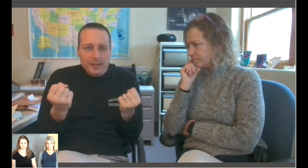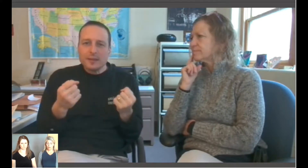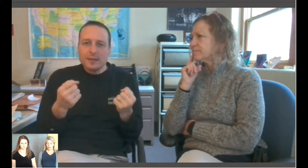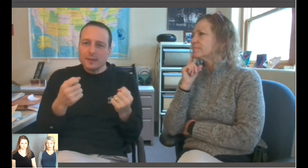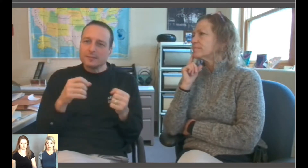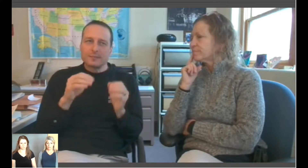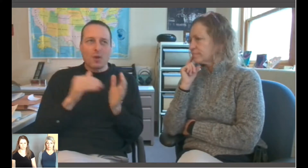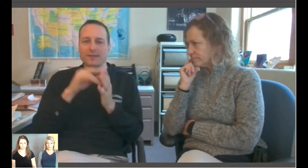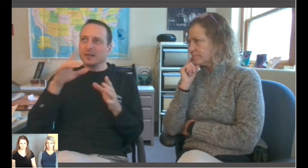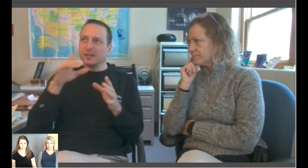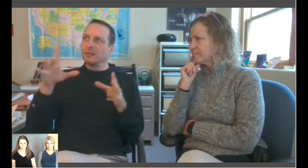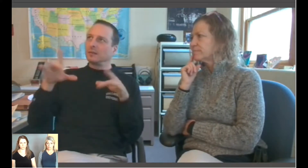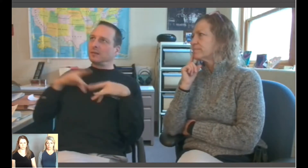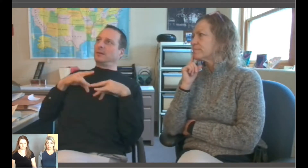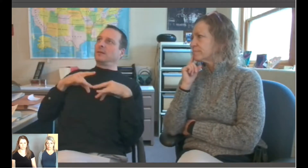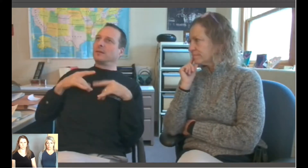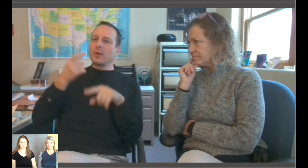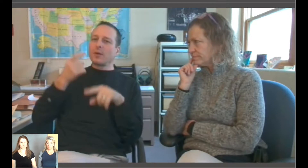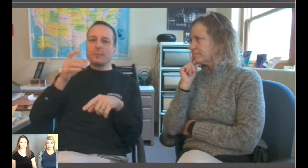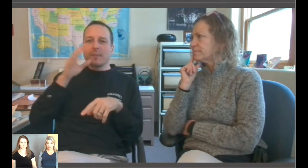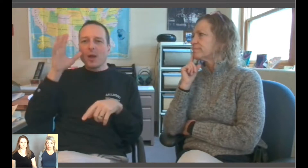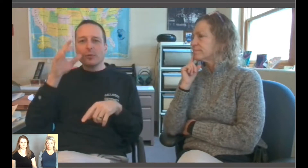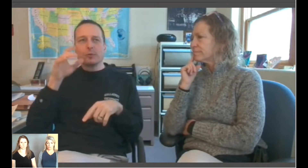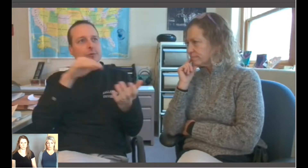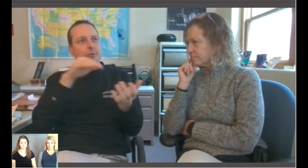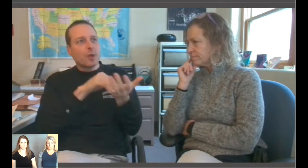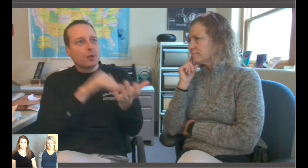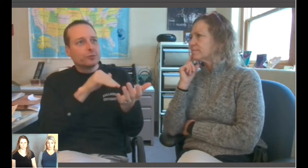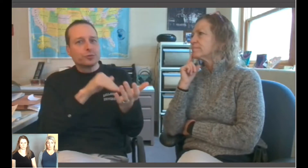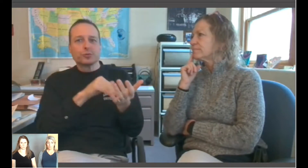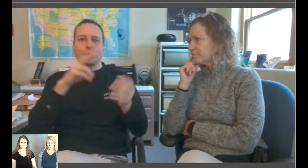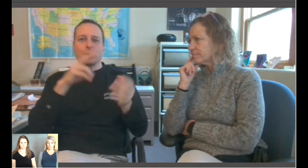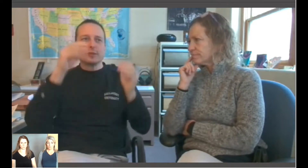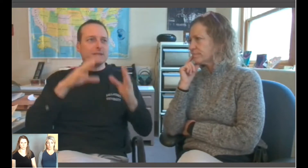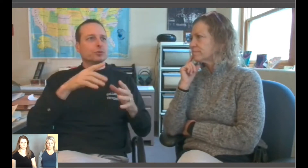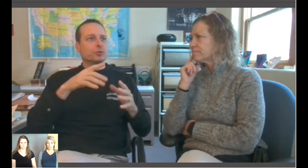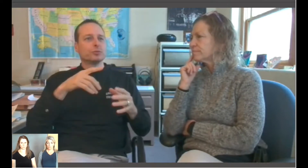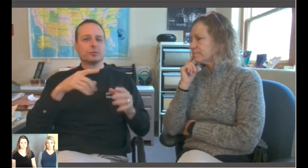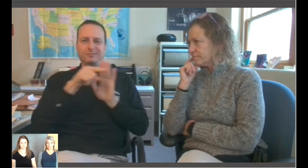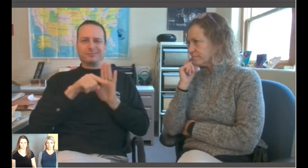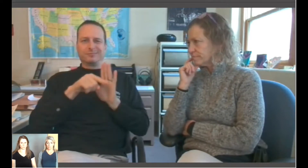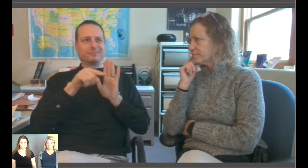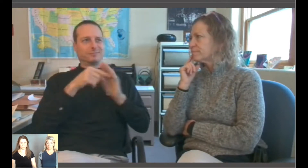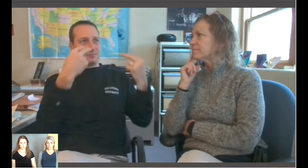Often children take on that identifier of being broken because of what doctors, parents, or teachers tell them.